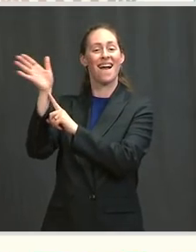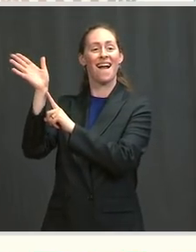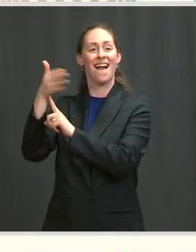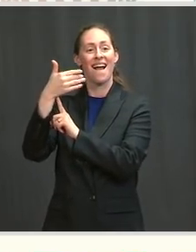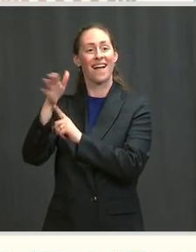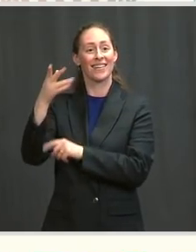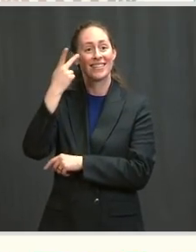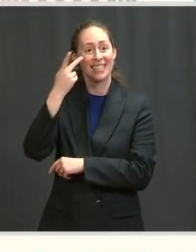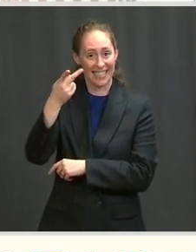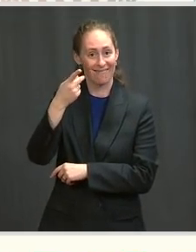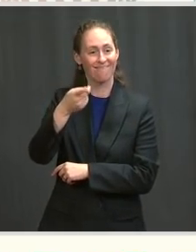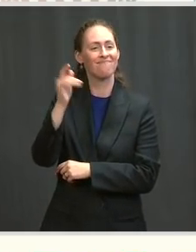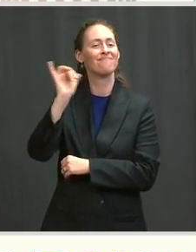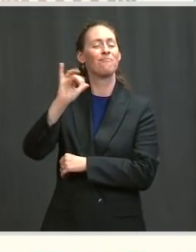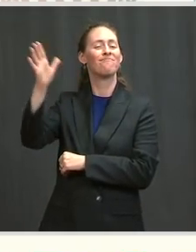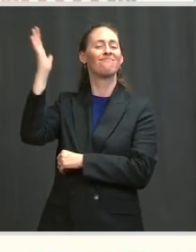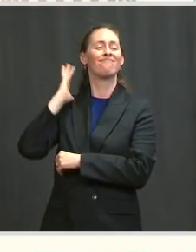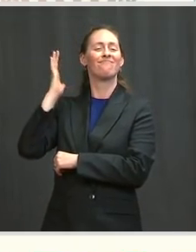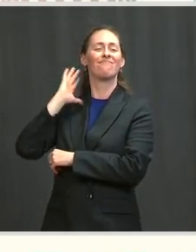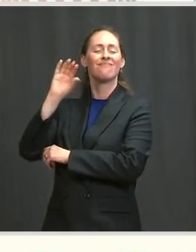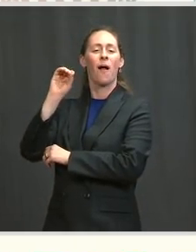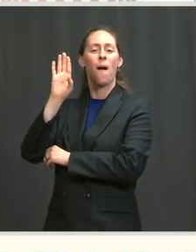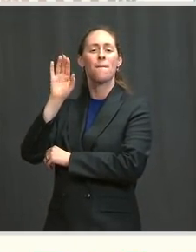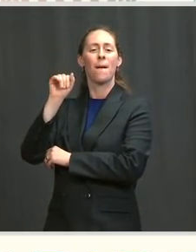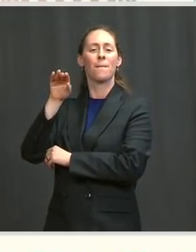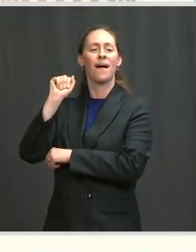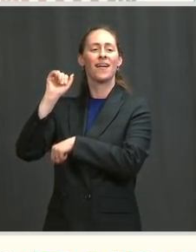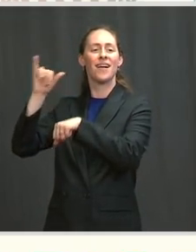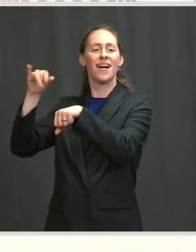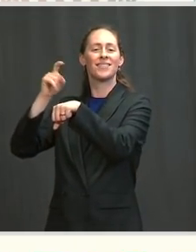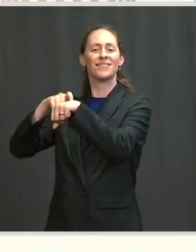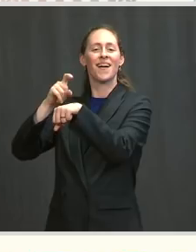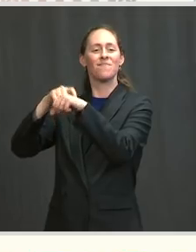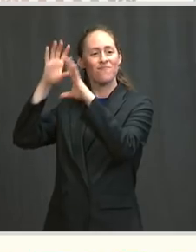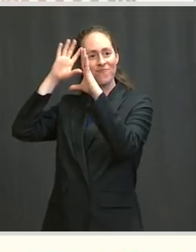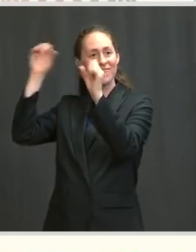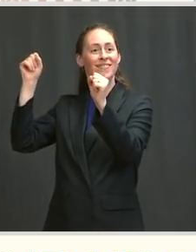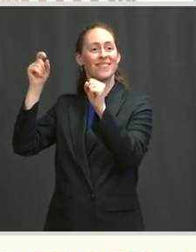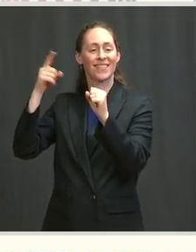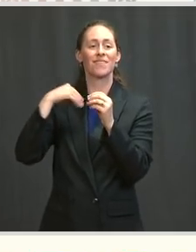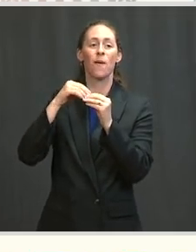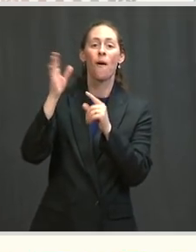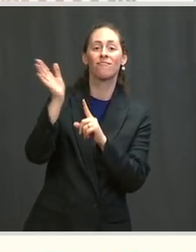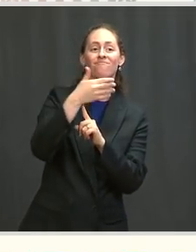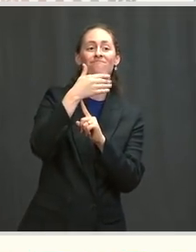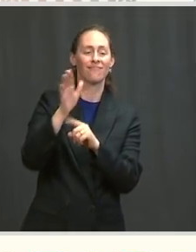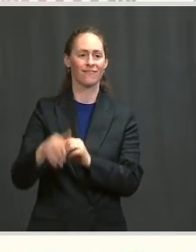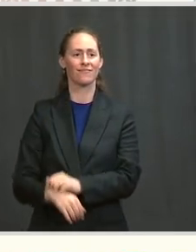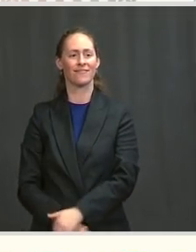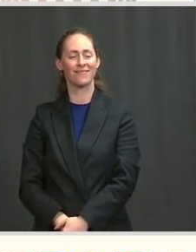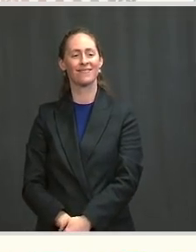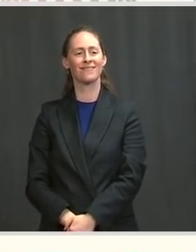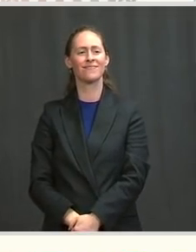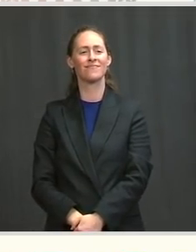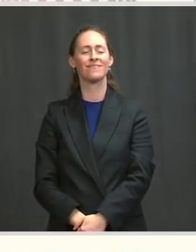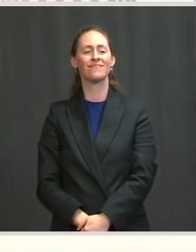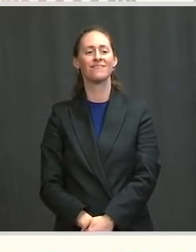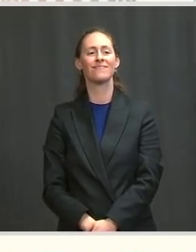who are openly gay -- they are flying in more than -- over 130 U.S. embassies around the world.